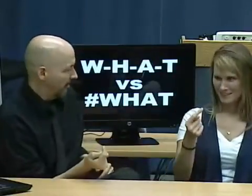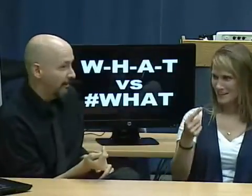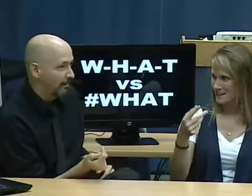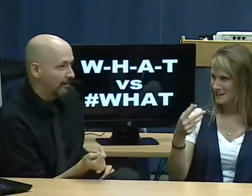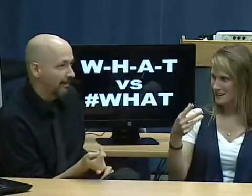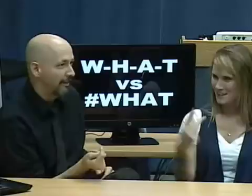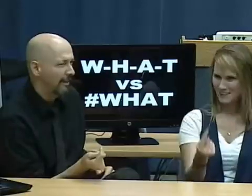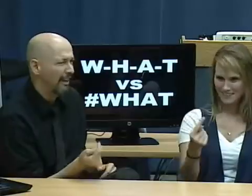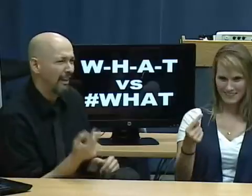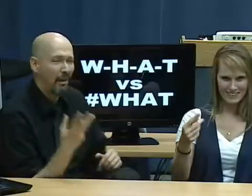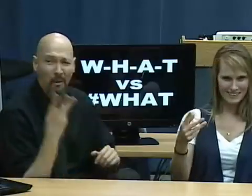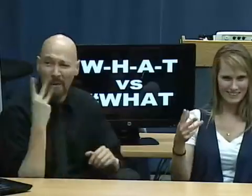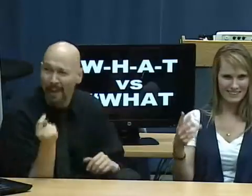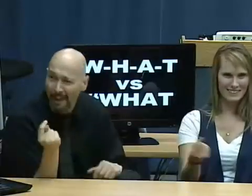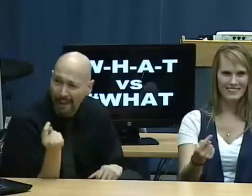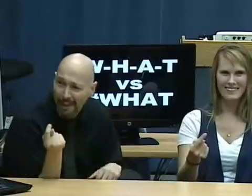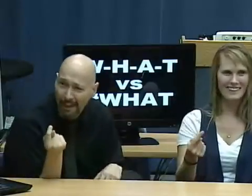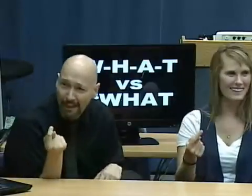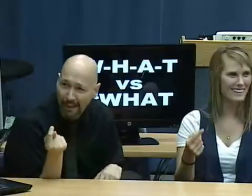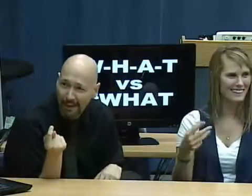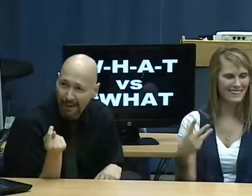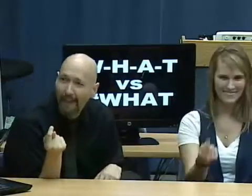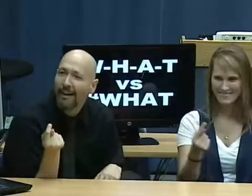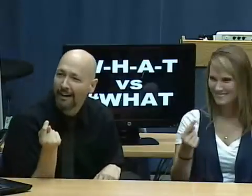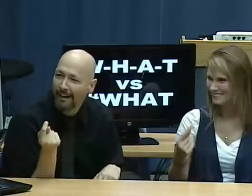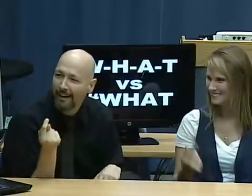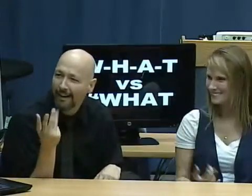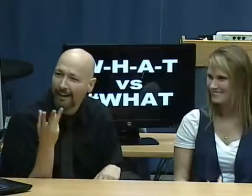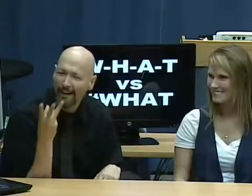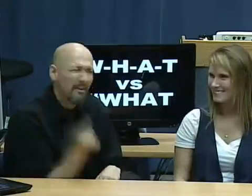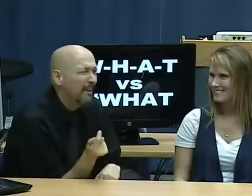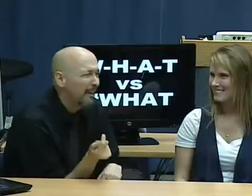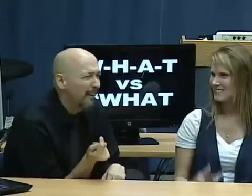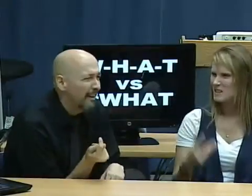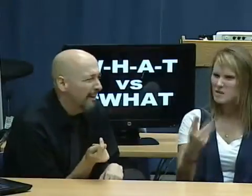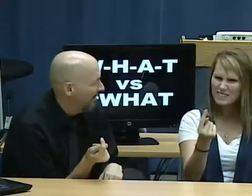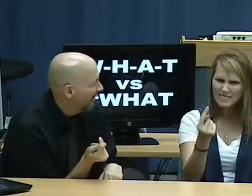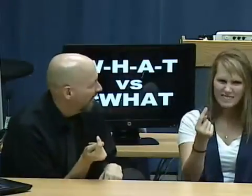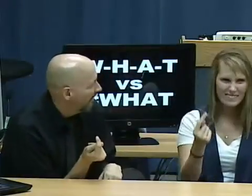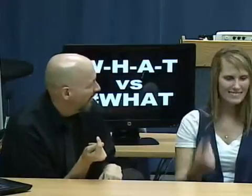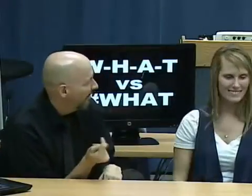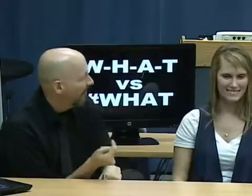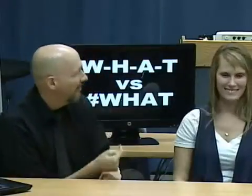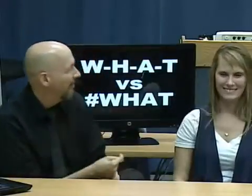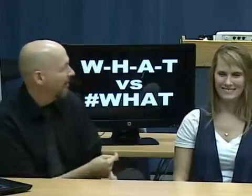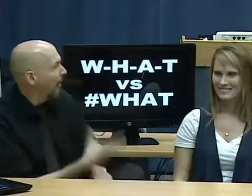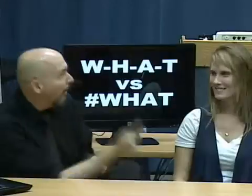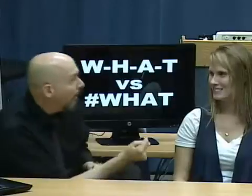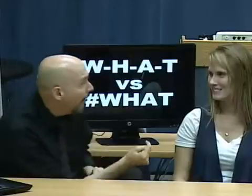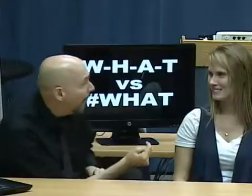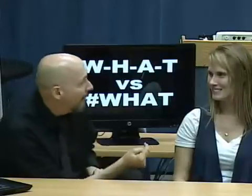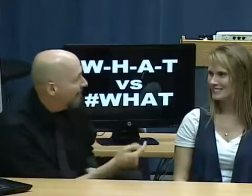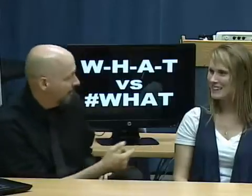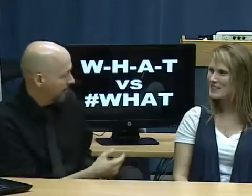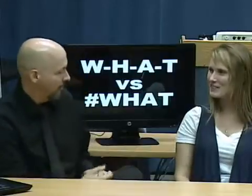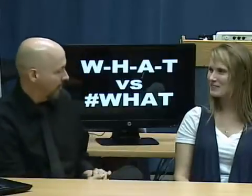#WHAT. #WHAT. #WHAT? #WHAT